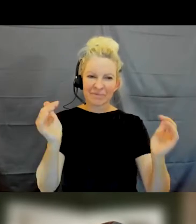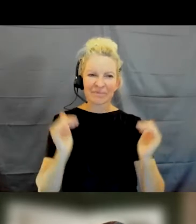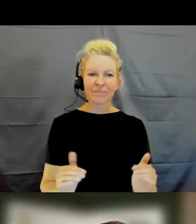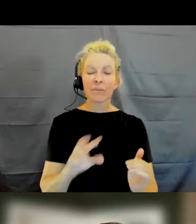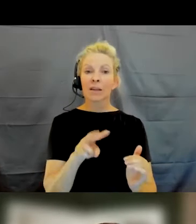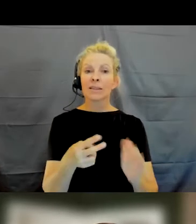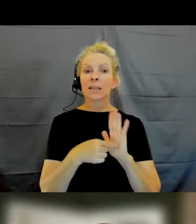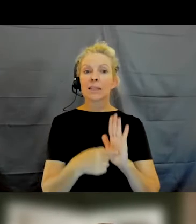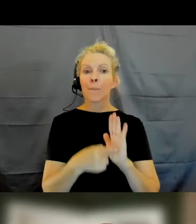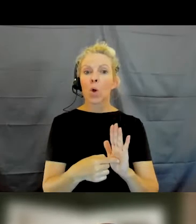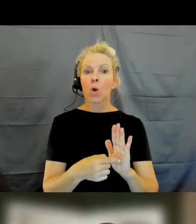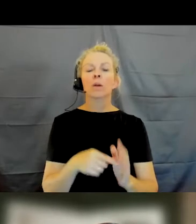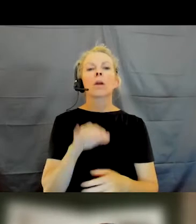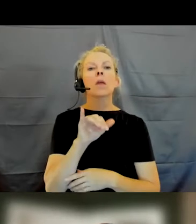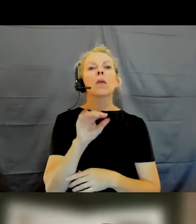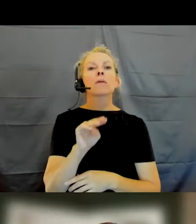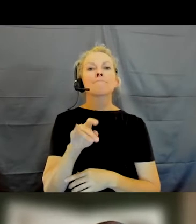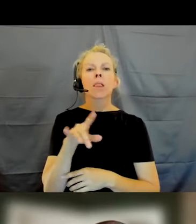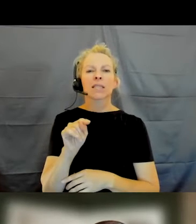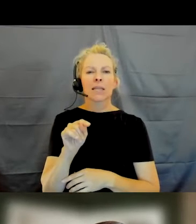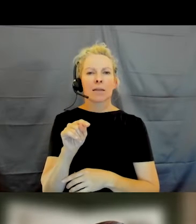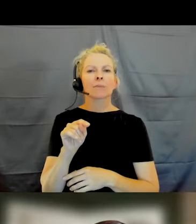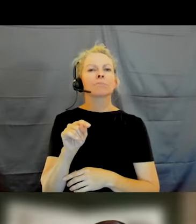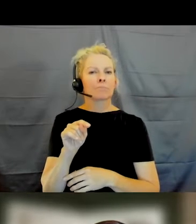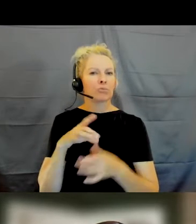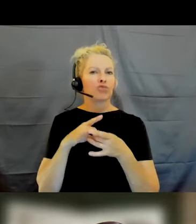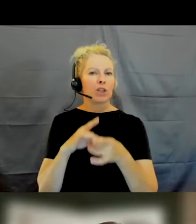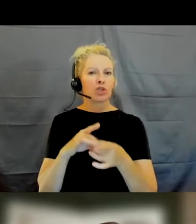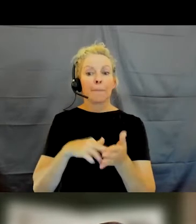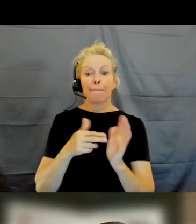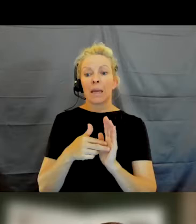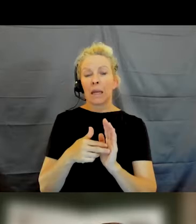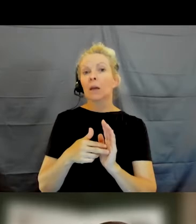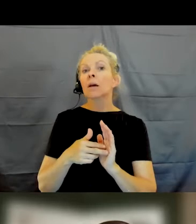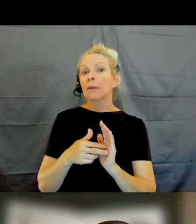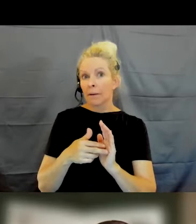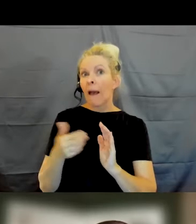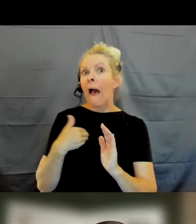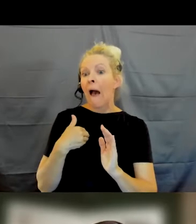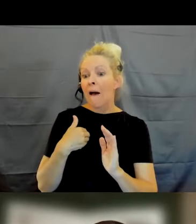and implicit relationship between the label and input field. The label element in HTML,